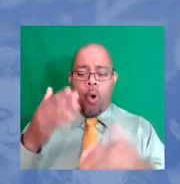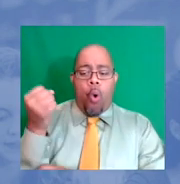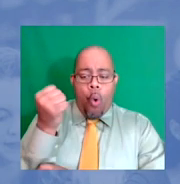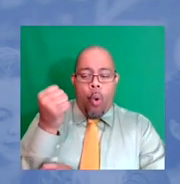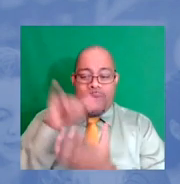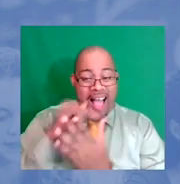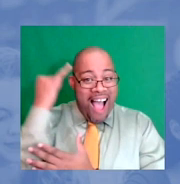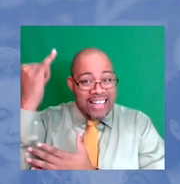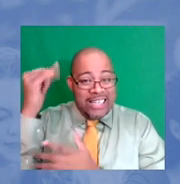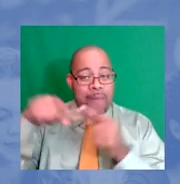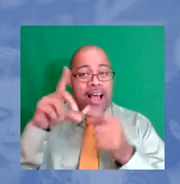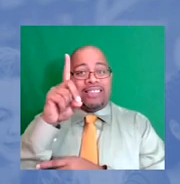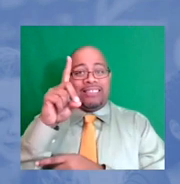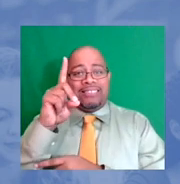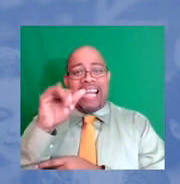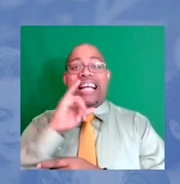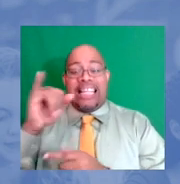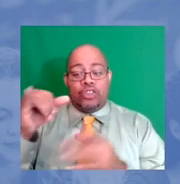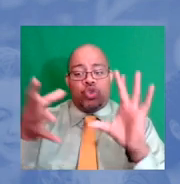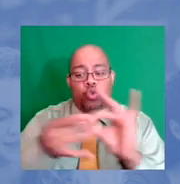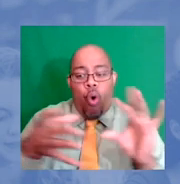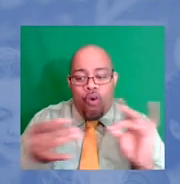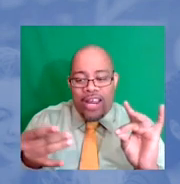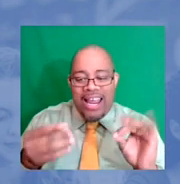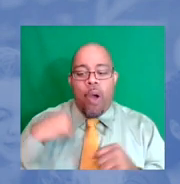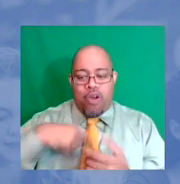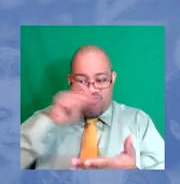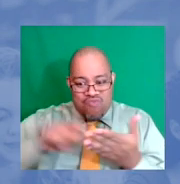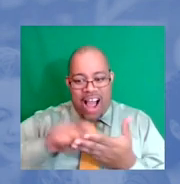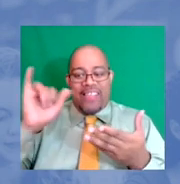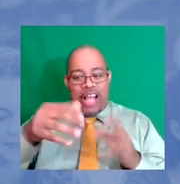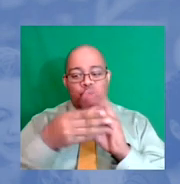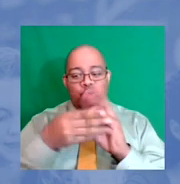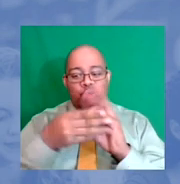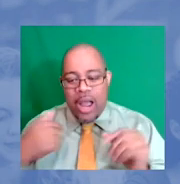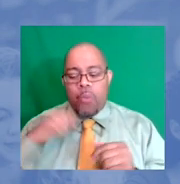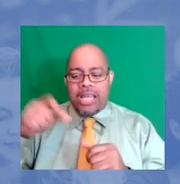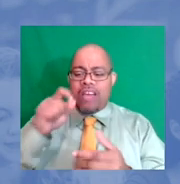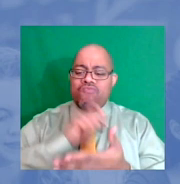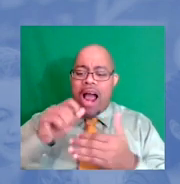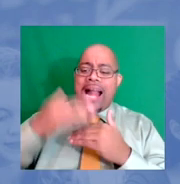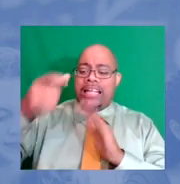A STORY AND WE ARE WRITING THE STORY. WE GET TO WRITE THE NEXT CHAPTER AND WE KNOW